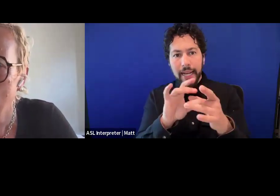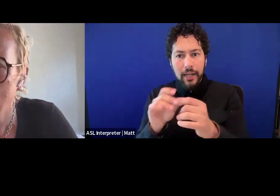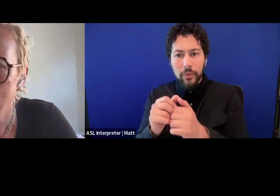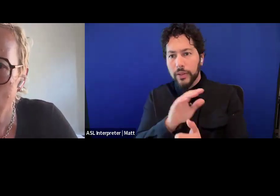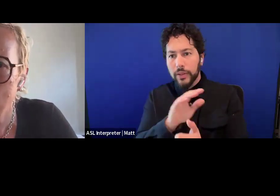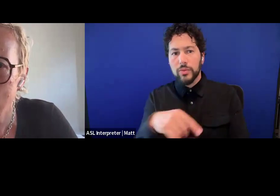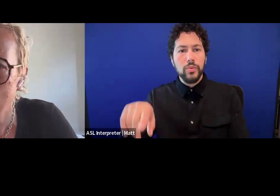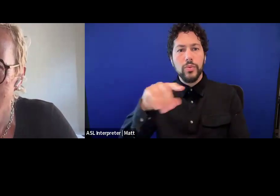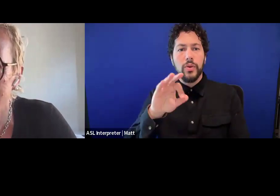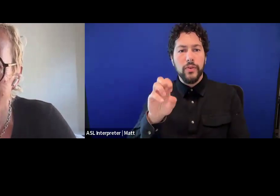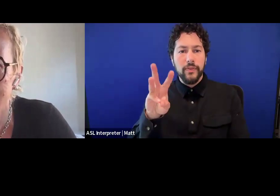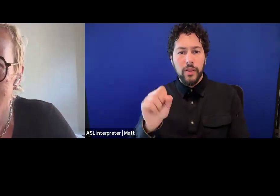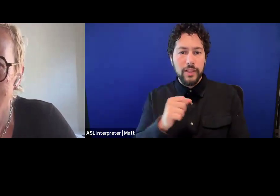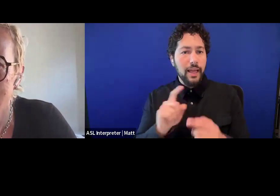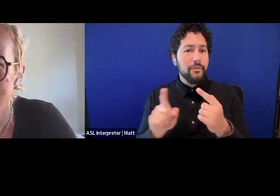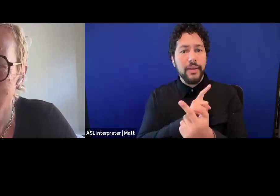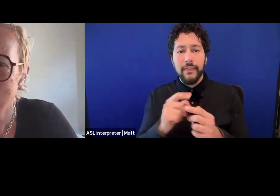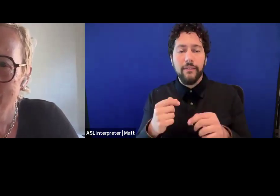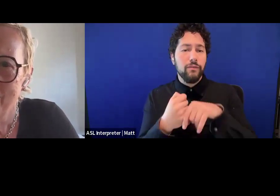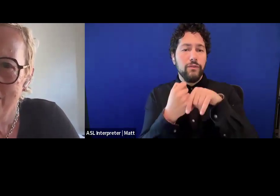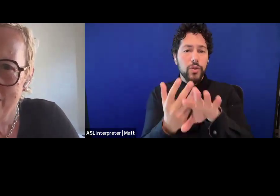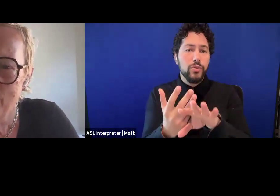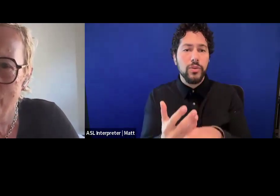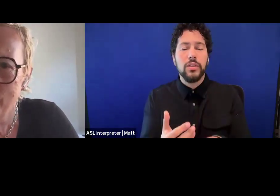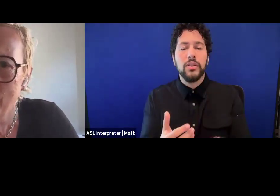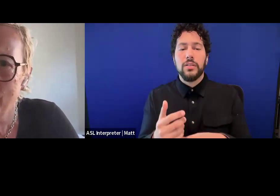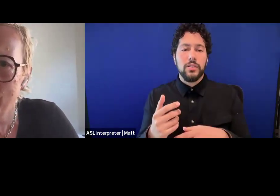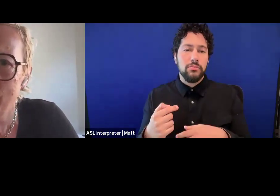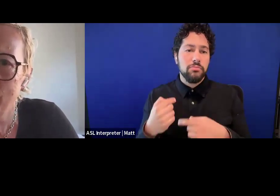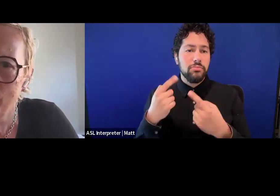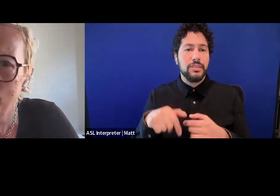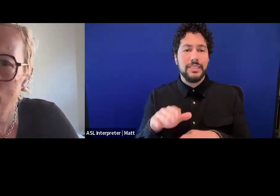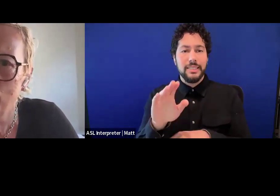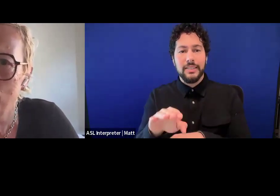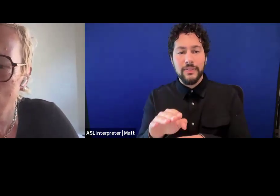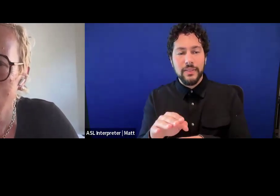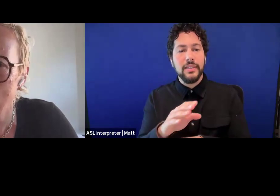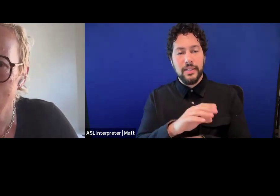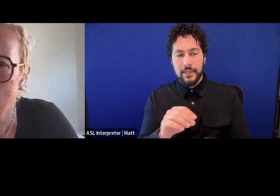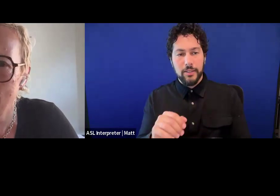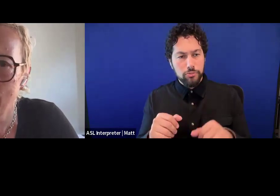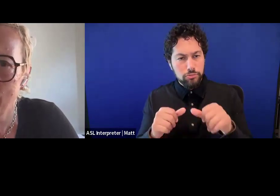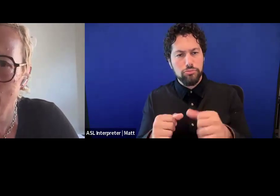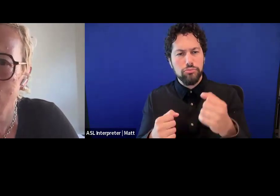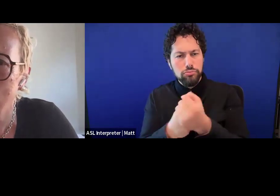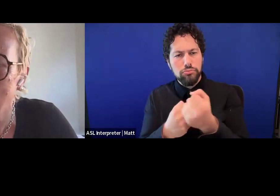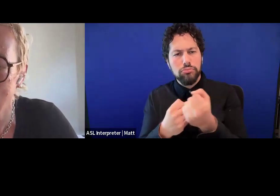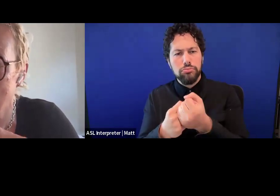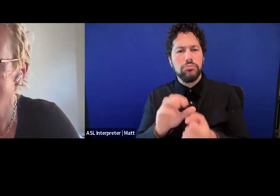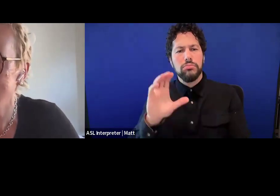Um, not virtually, um, This evening, and to support CLAG's, uh, As I exit over the next 3 weeks.